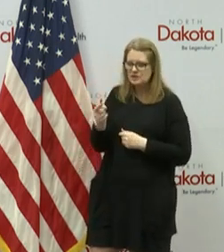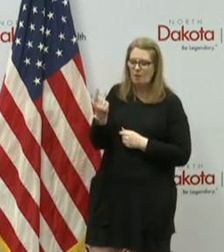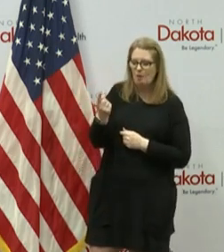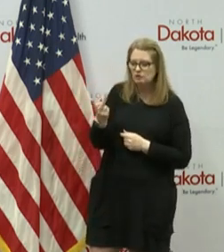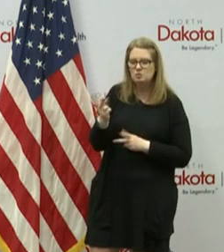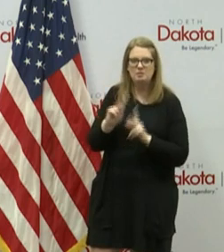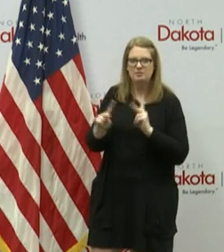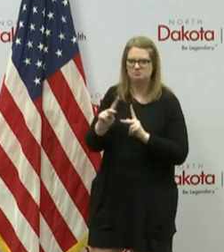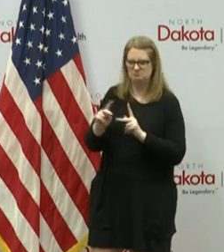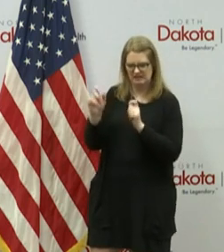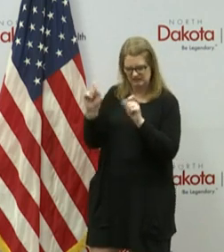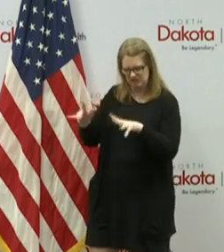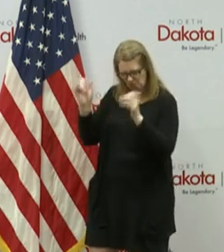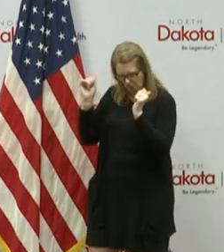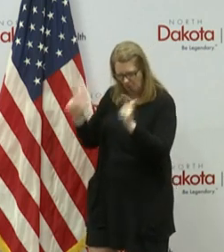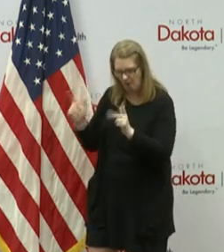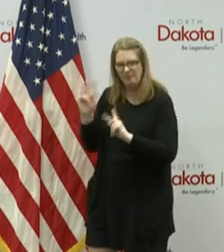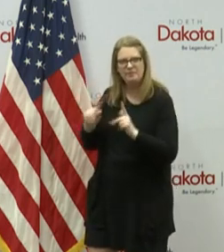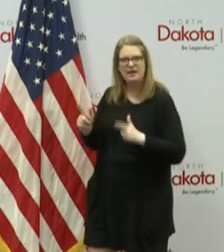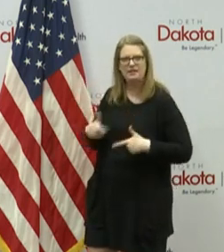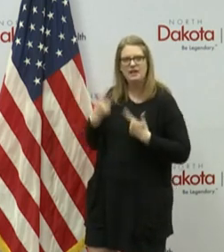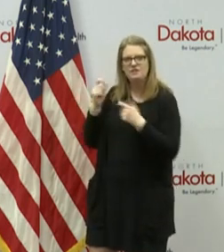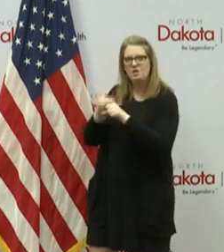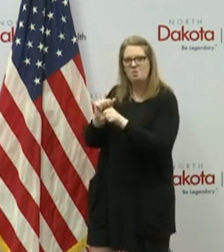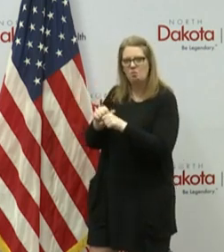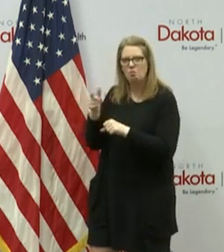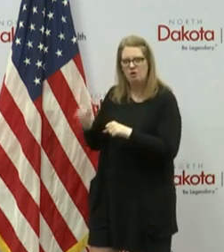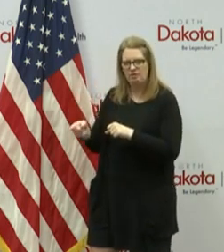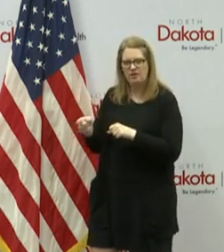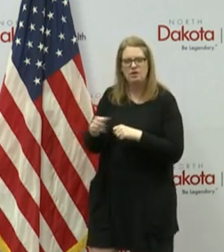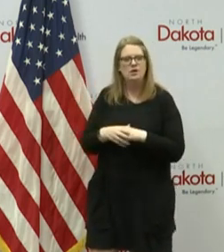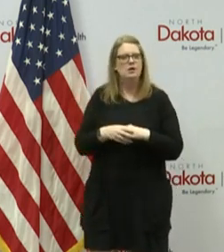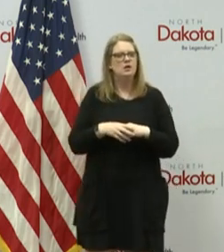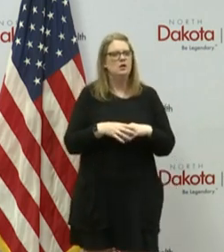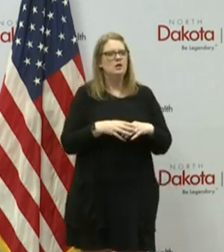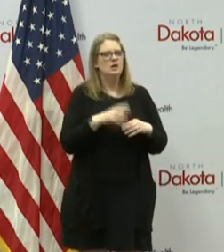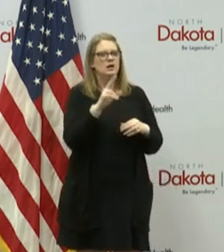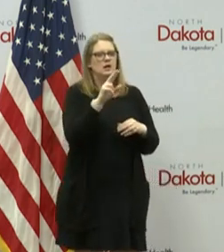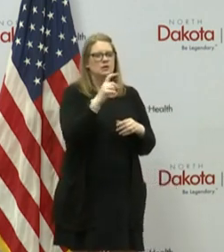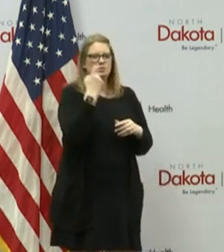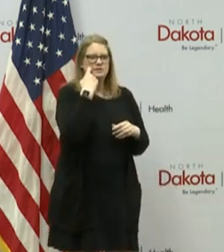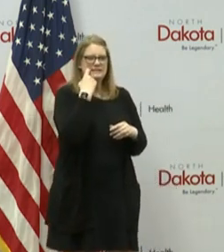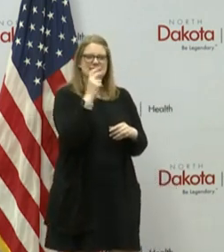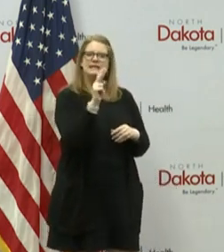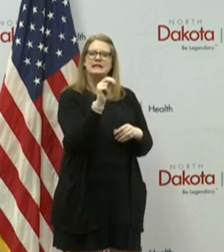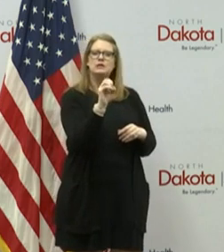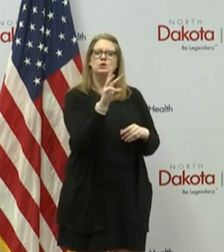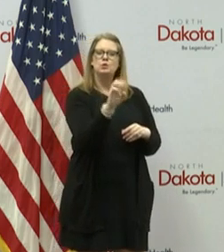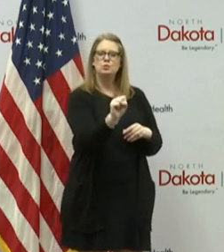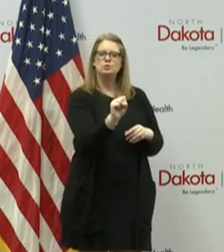1ST POSITIVE WE GET IN AND TEST ALL THE RESIDENTS AND STAFF. THAT IT IS GOING WELL AND WE WILL CONTINUE TO EXPAND THAT